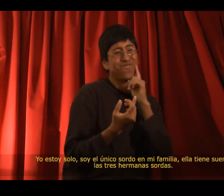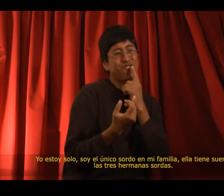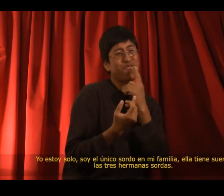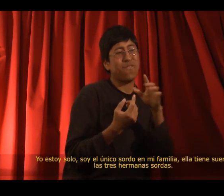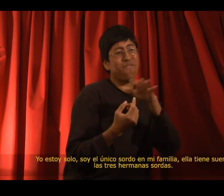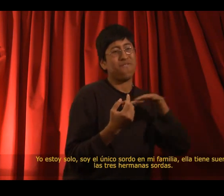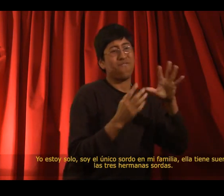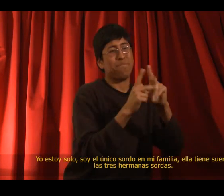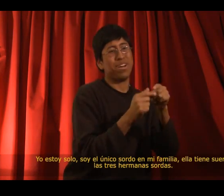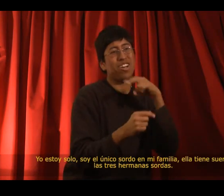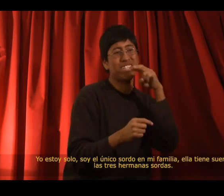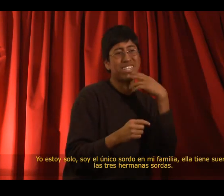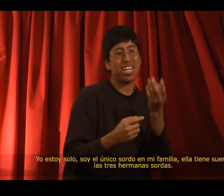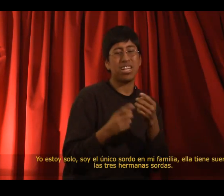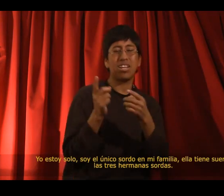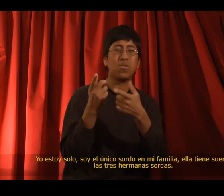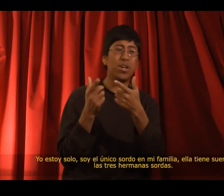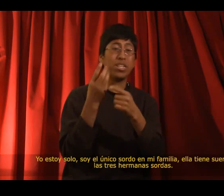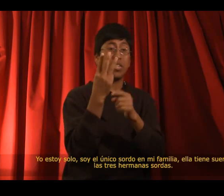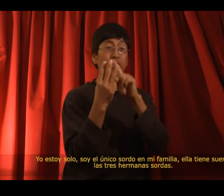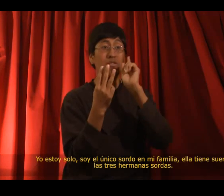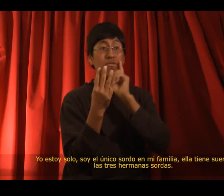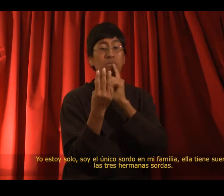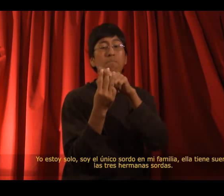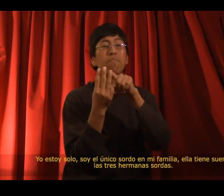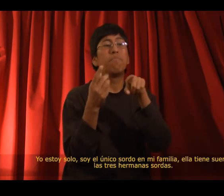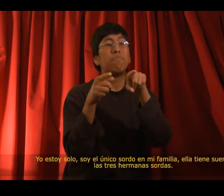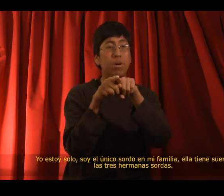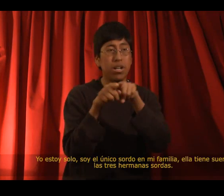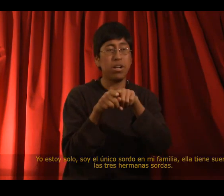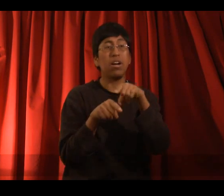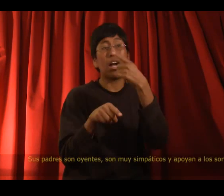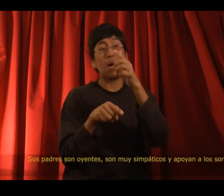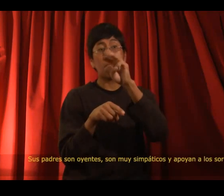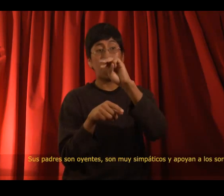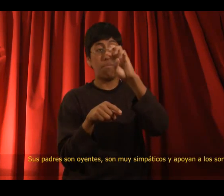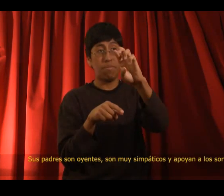I am alone, the only deaf person in my family. She is lucky she has two deaf sisters.